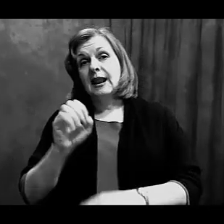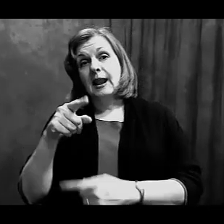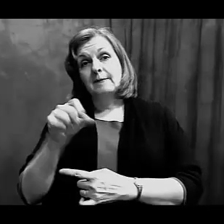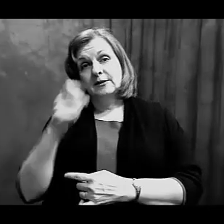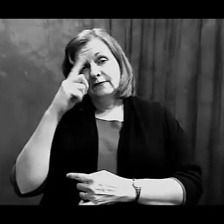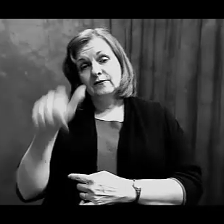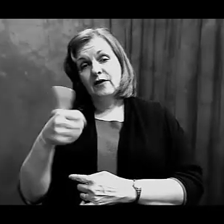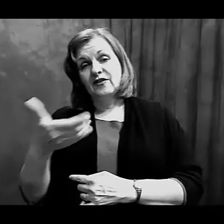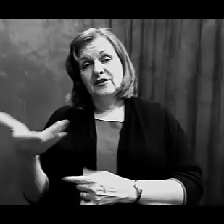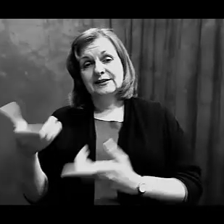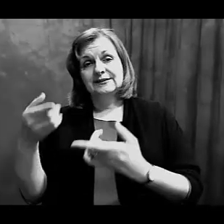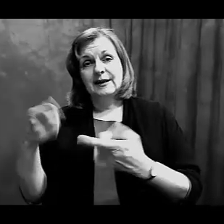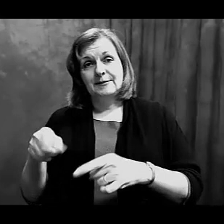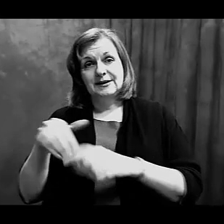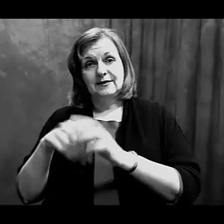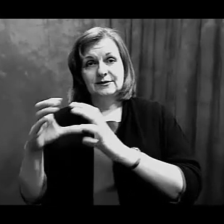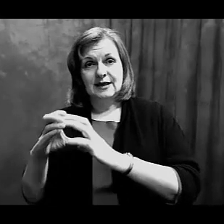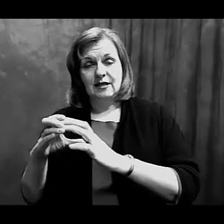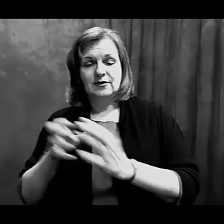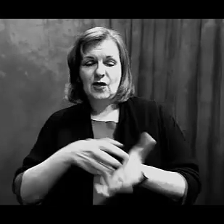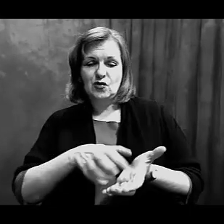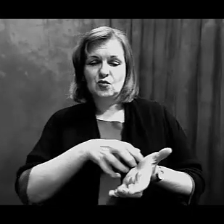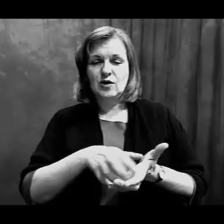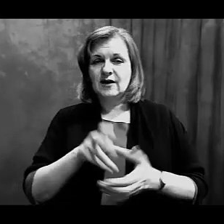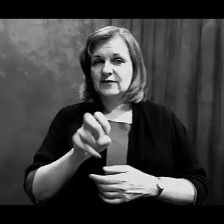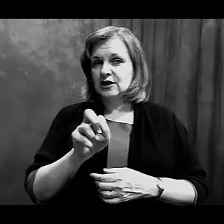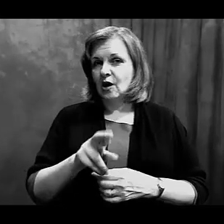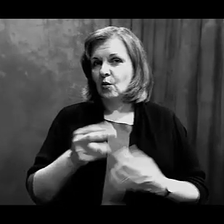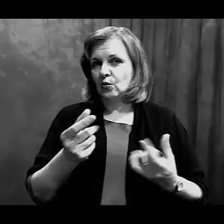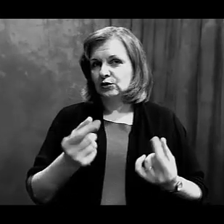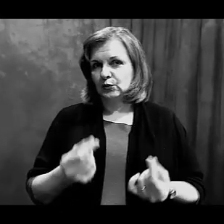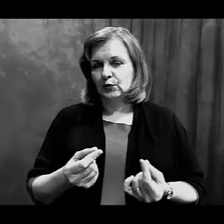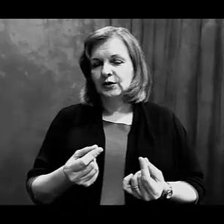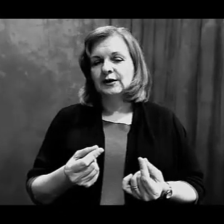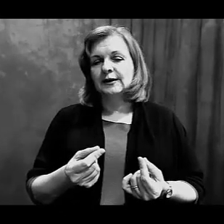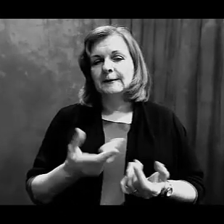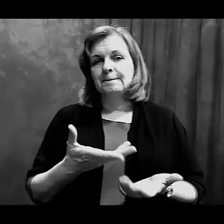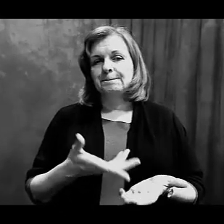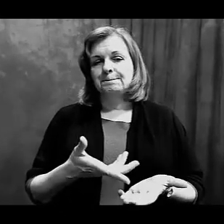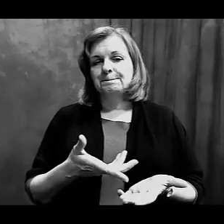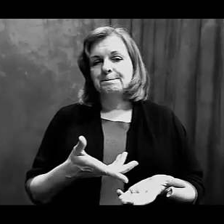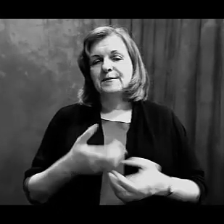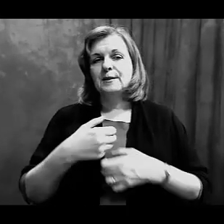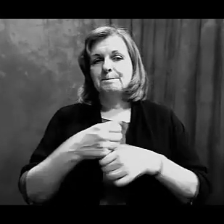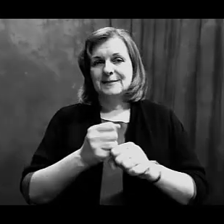things going on inside the cell the rough ERs responsibility